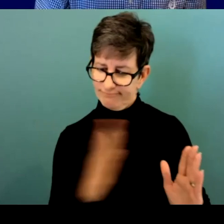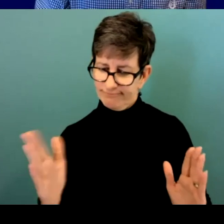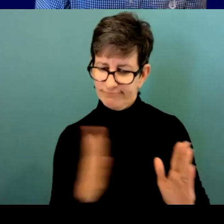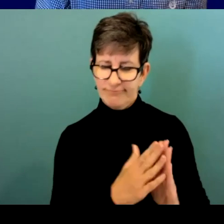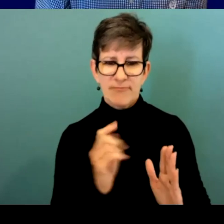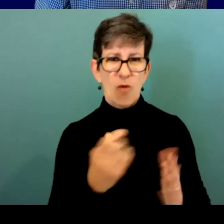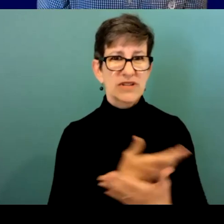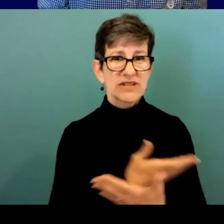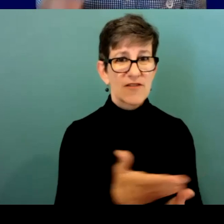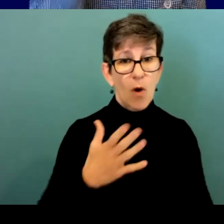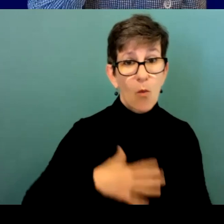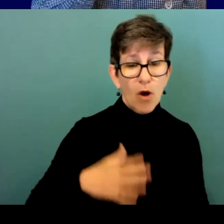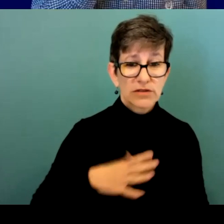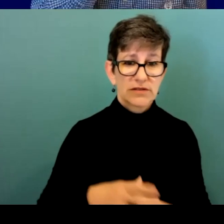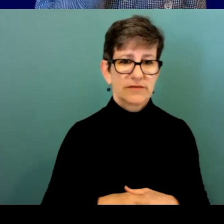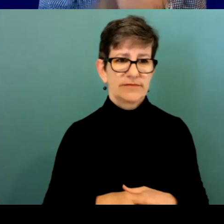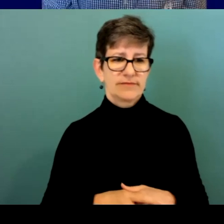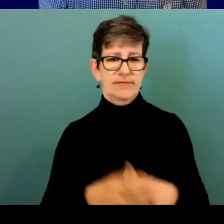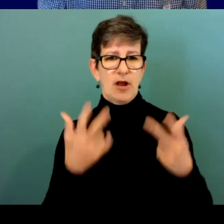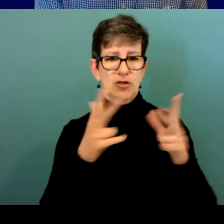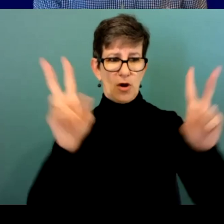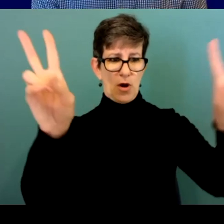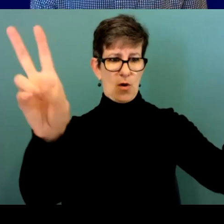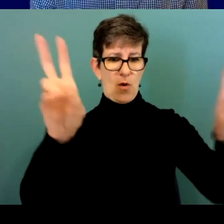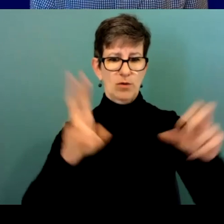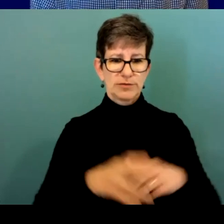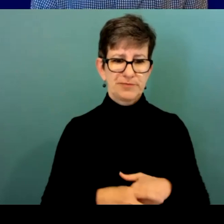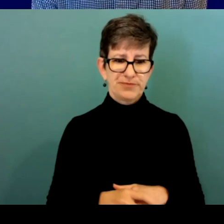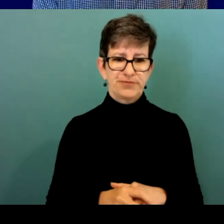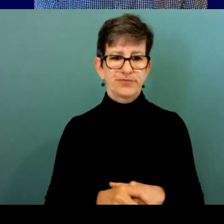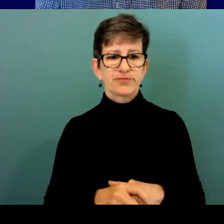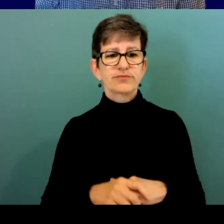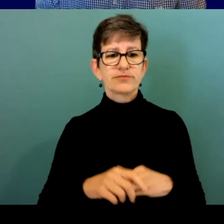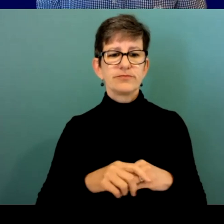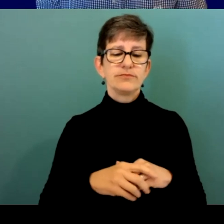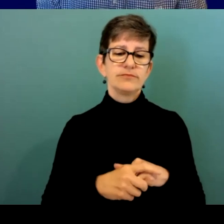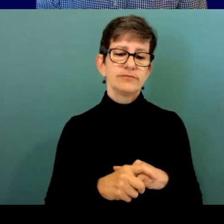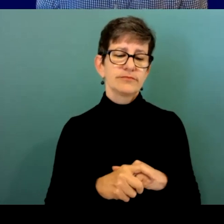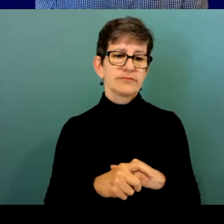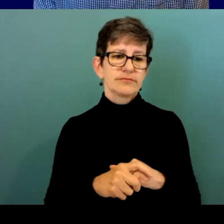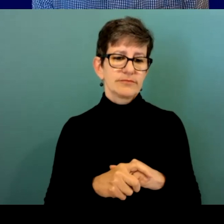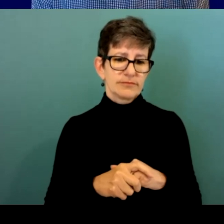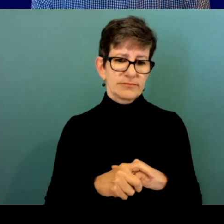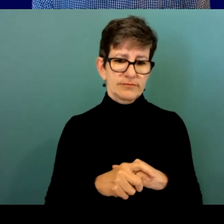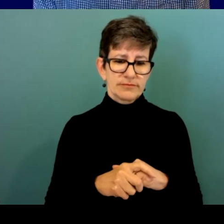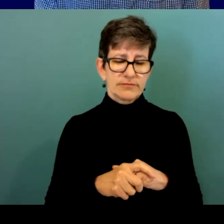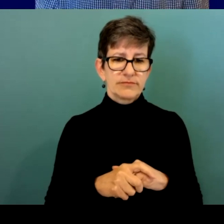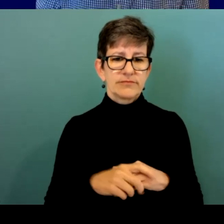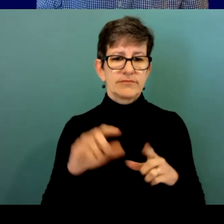Now I'm going to show you a quote from a Professor at the University of Bradford in the UK named